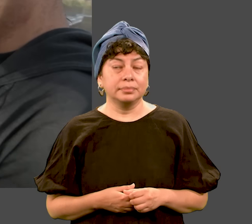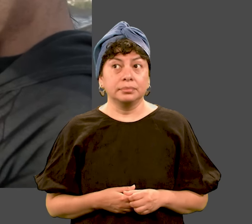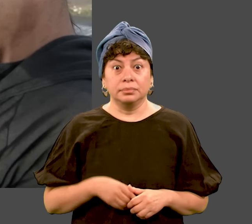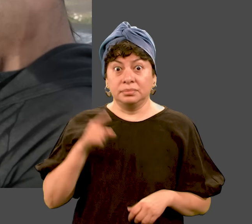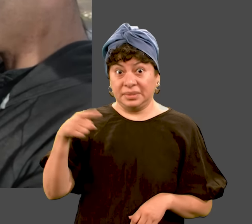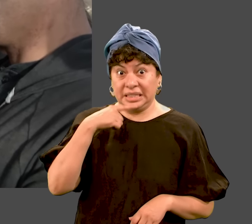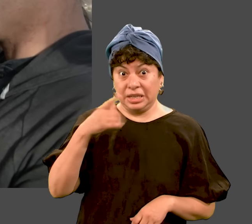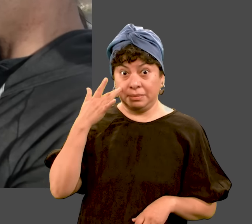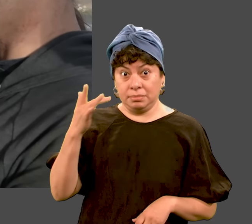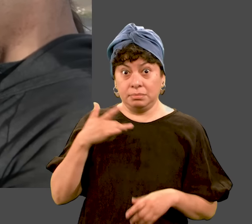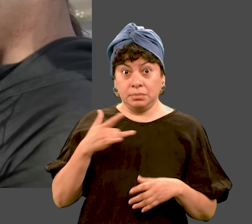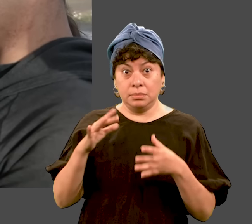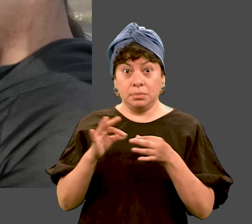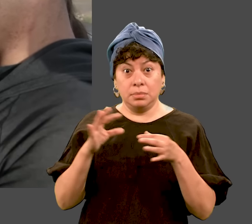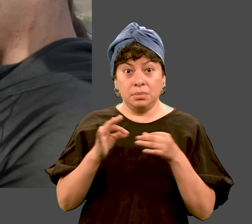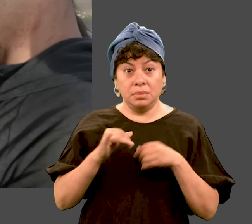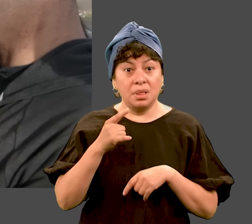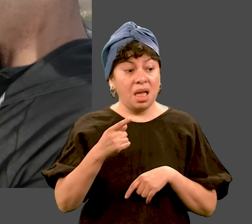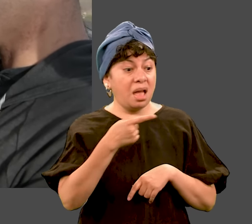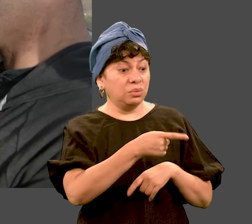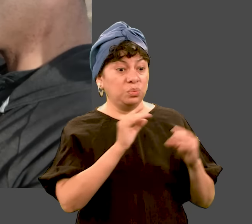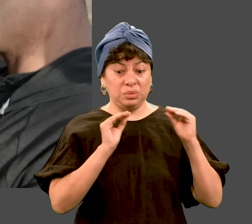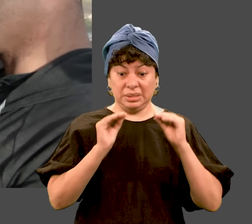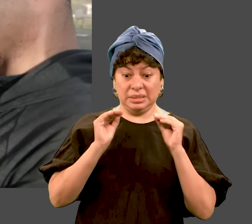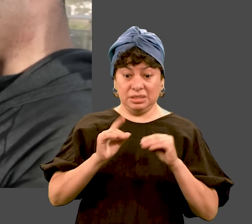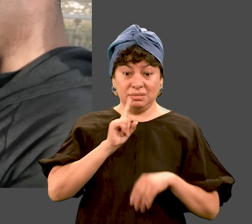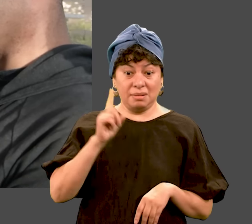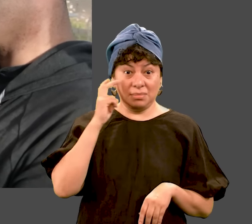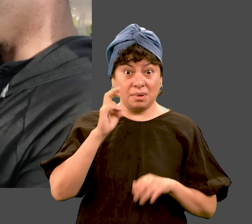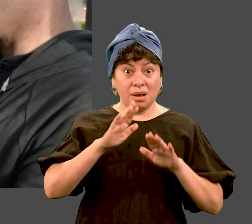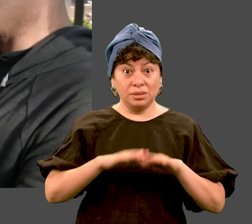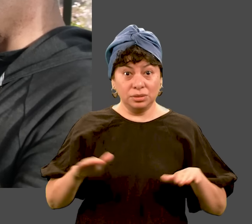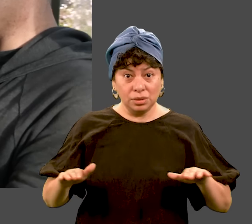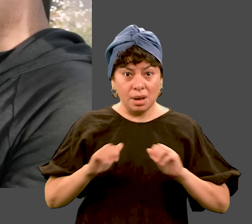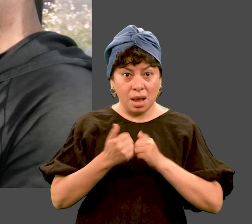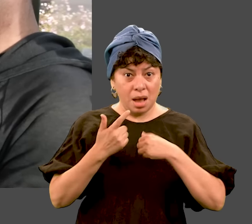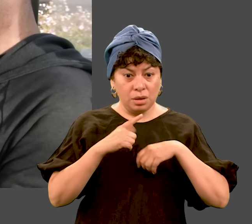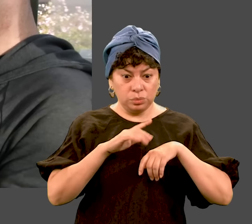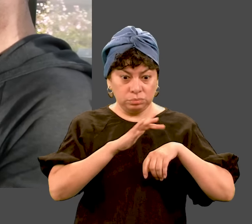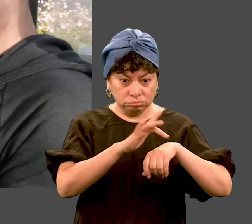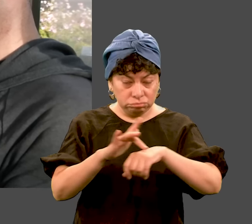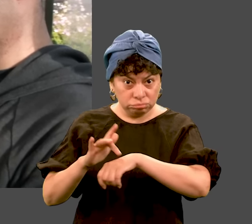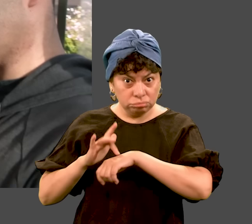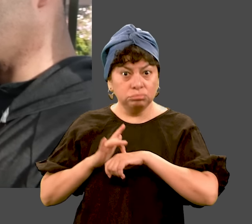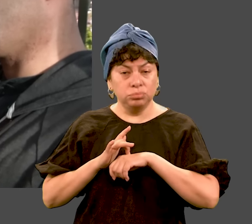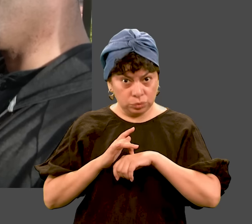hearing/sighted people who say when you teach a DeafBlind child to rely on their touch